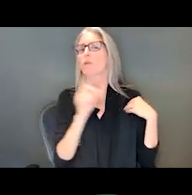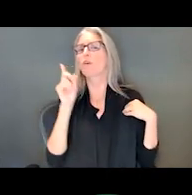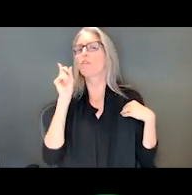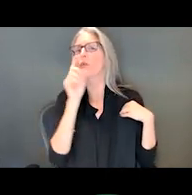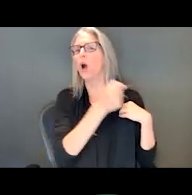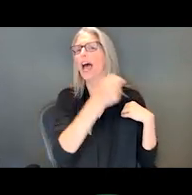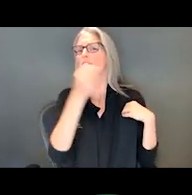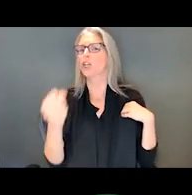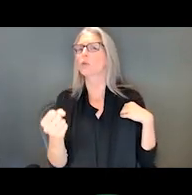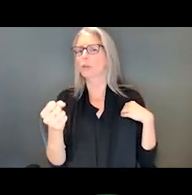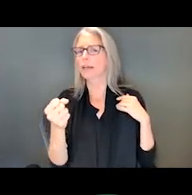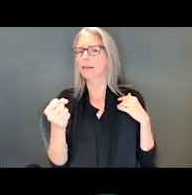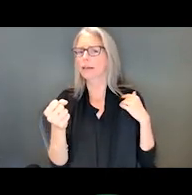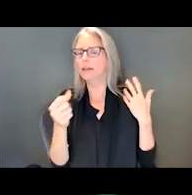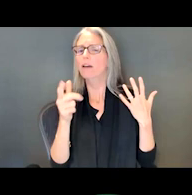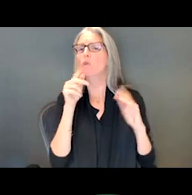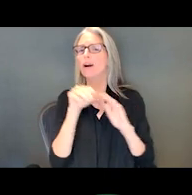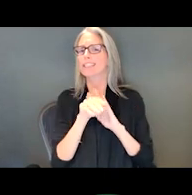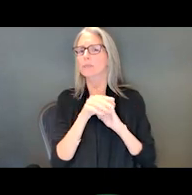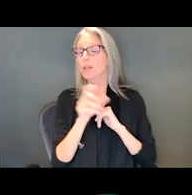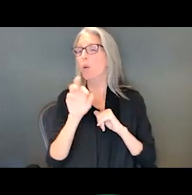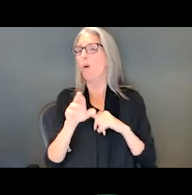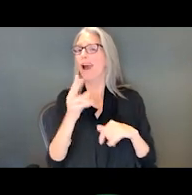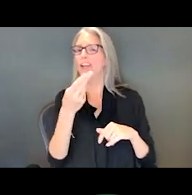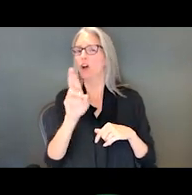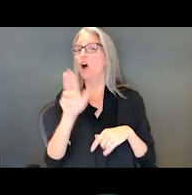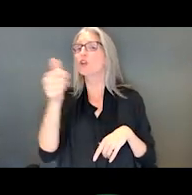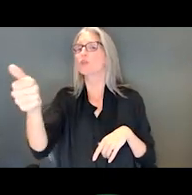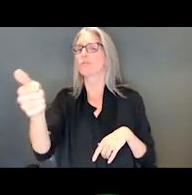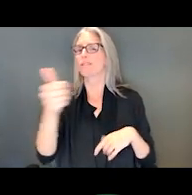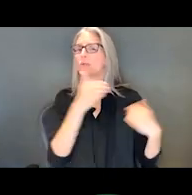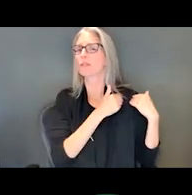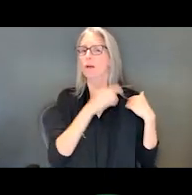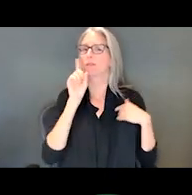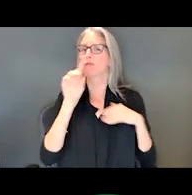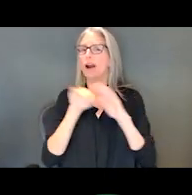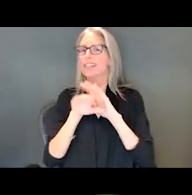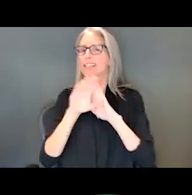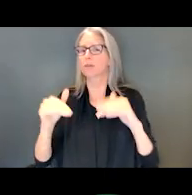to be hiring professionals or bringing in people as it's already been identified with